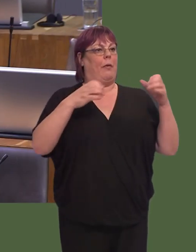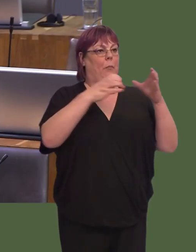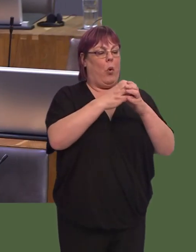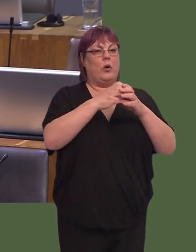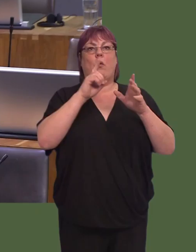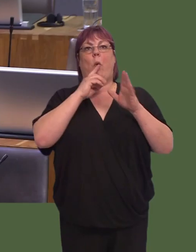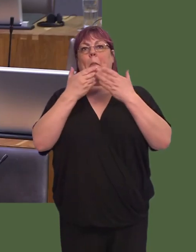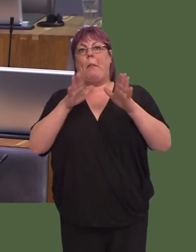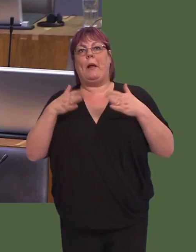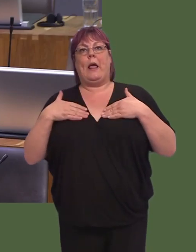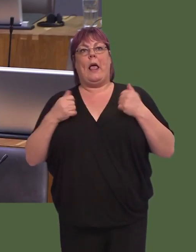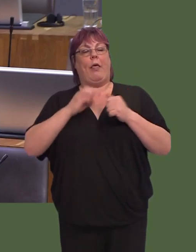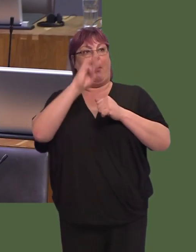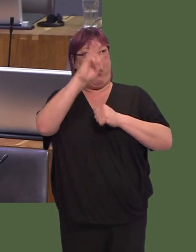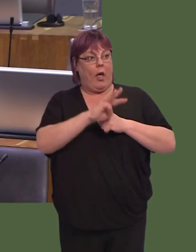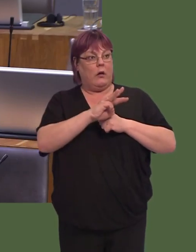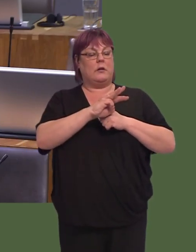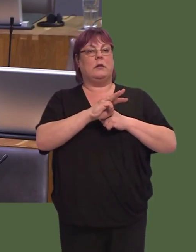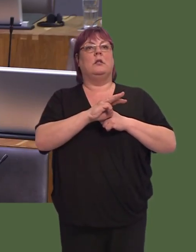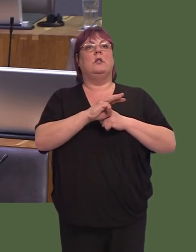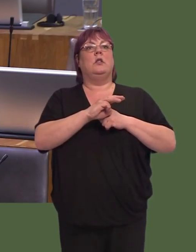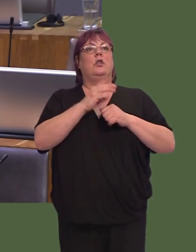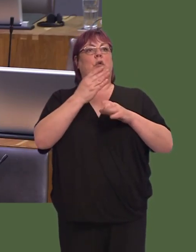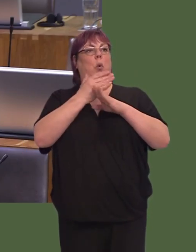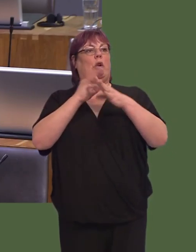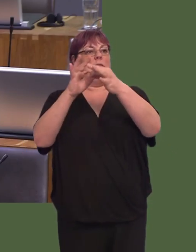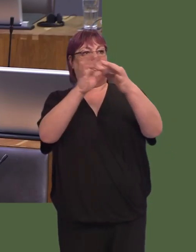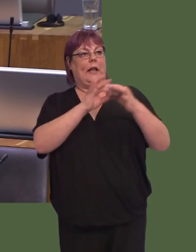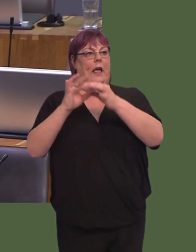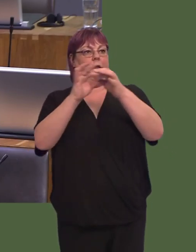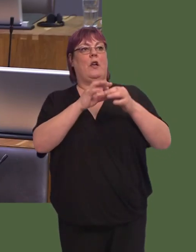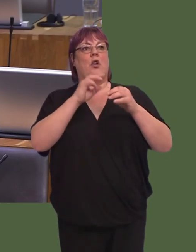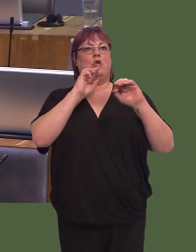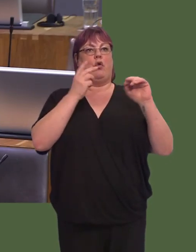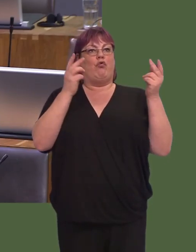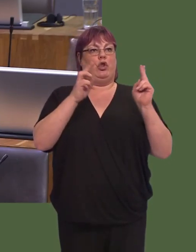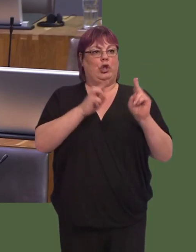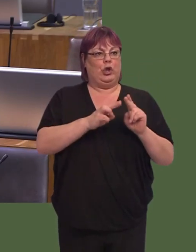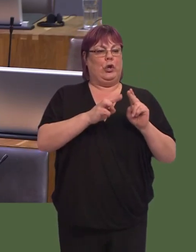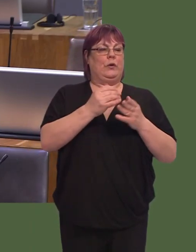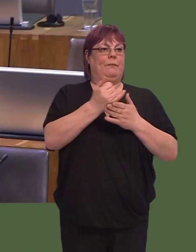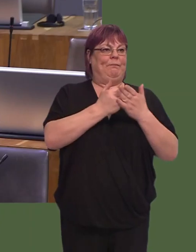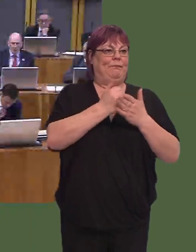to align agendas, for example, by reducing adverse childhood experiences or increasing sport participation.